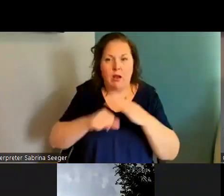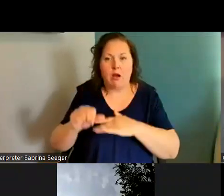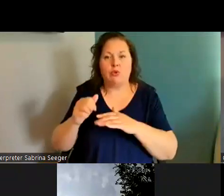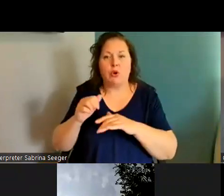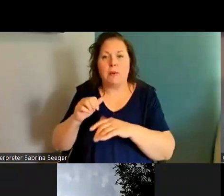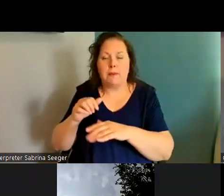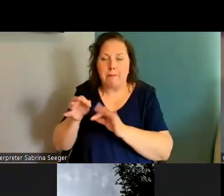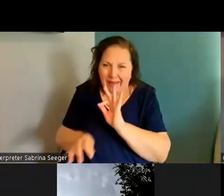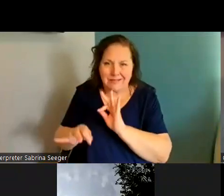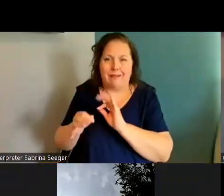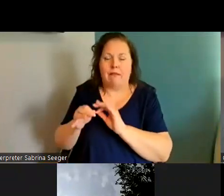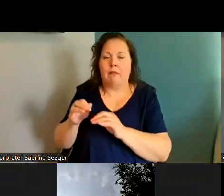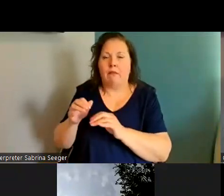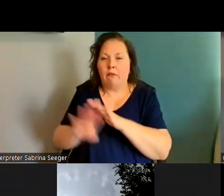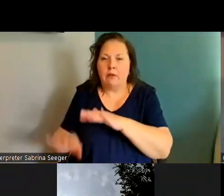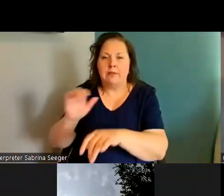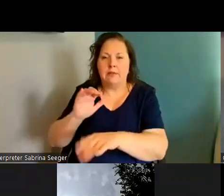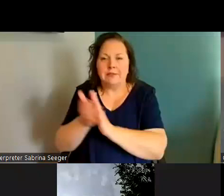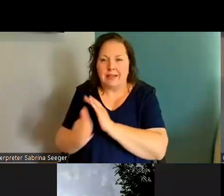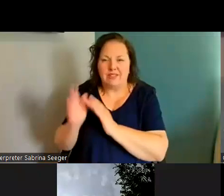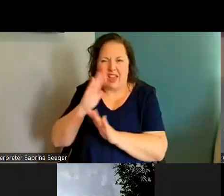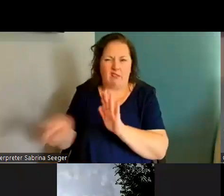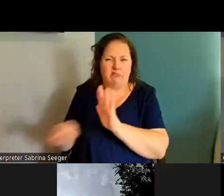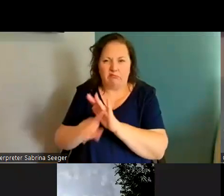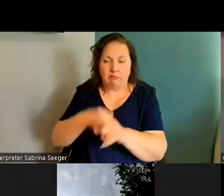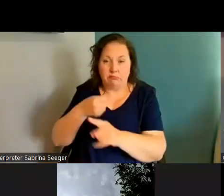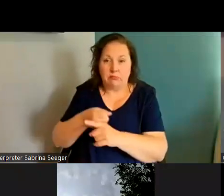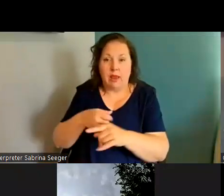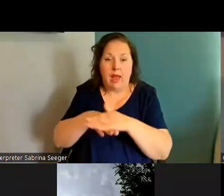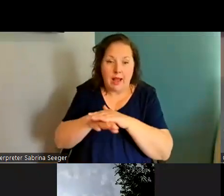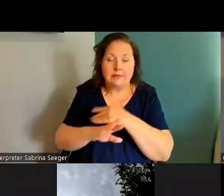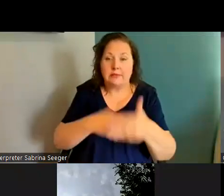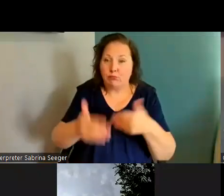functional performance that adversely impacts the students access and progress in education.